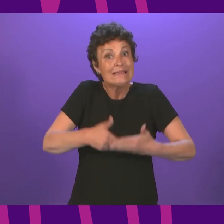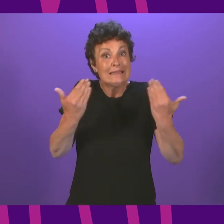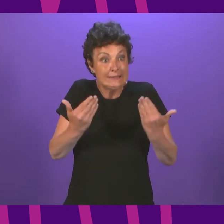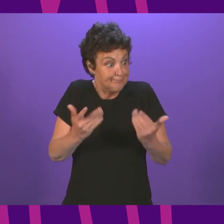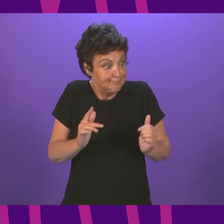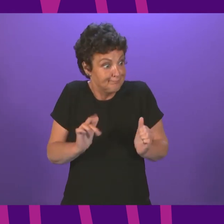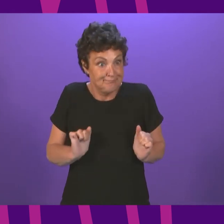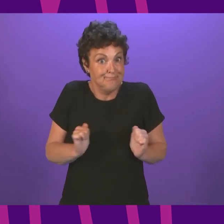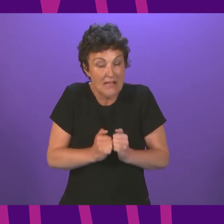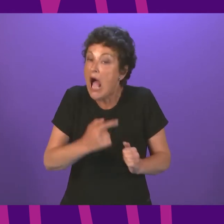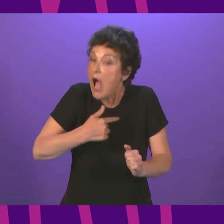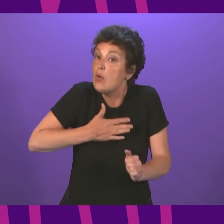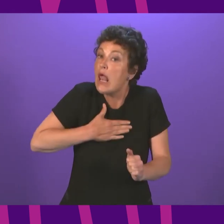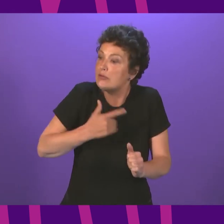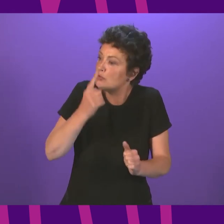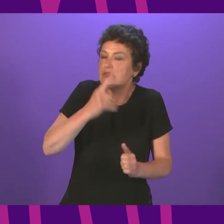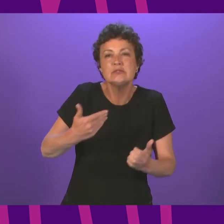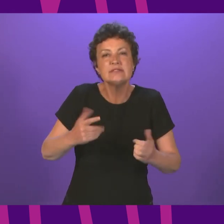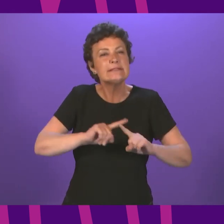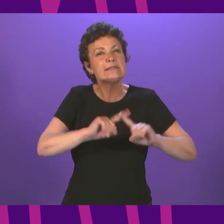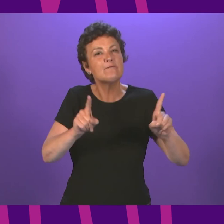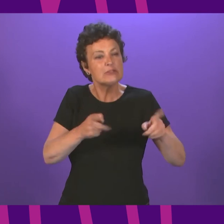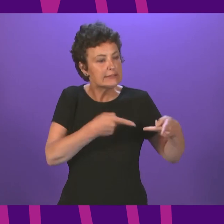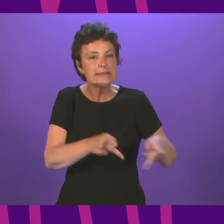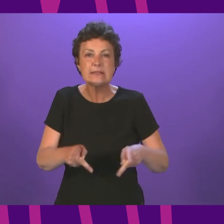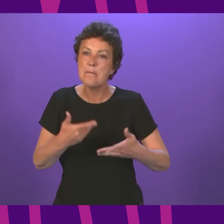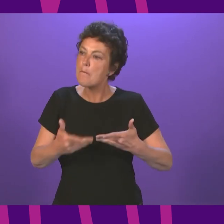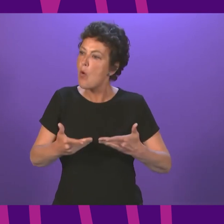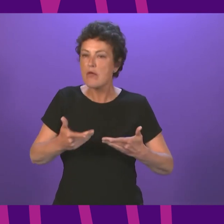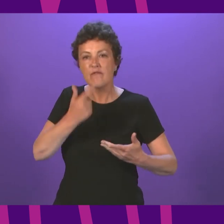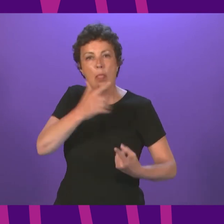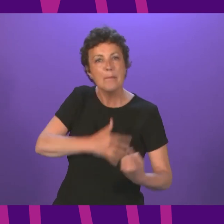reflect how we feel we should respond to the pandemic. To my mind, that was no clearer